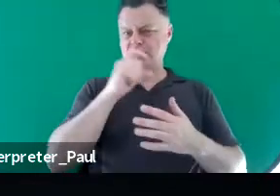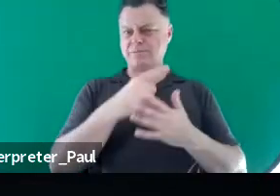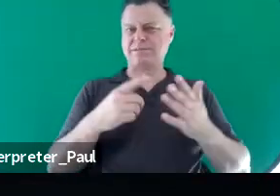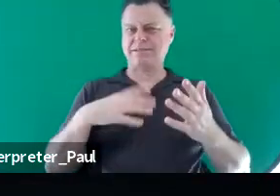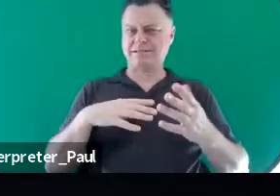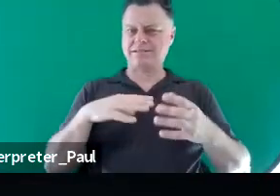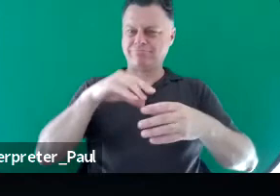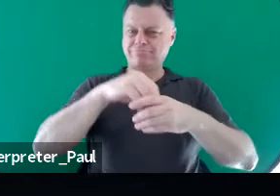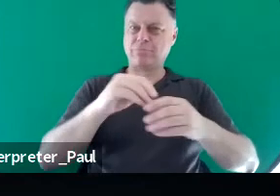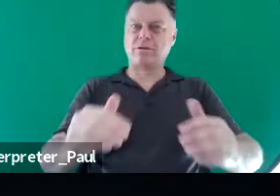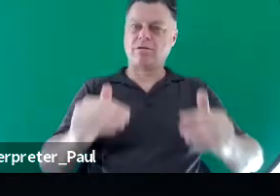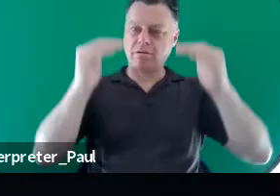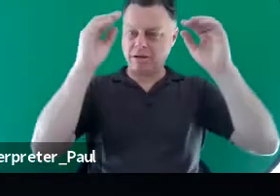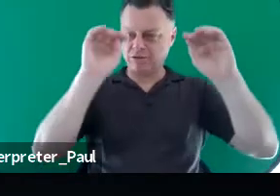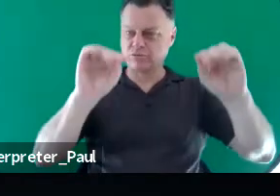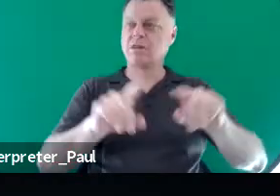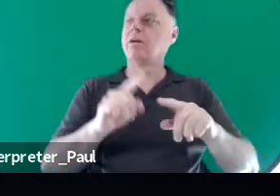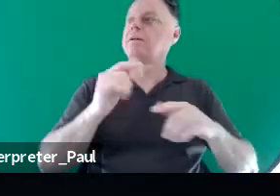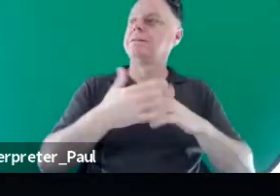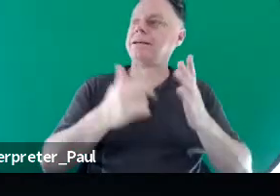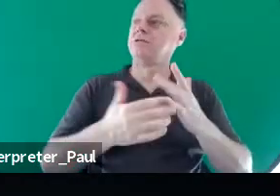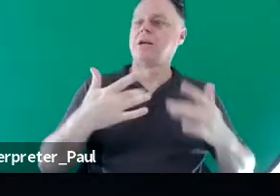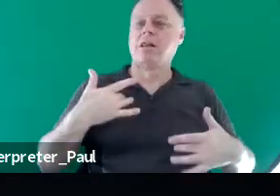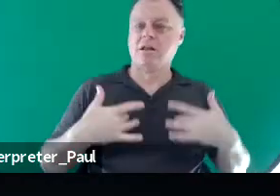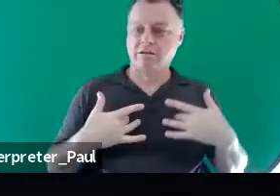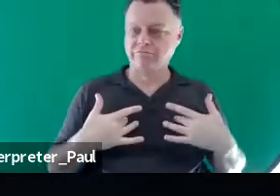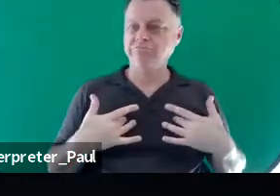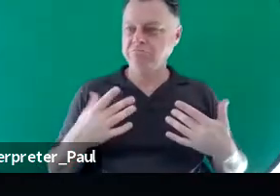thinking about not just the day-to-day of how do we support students to succeed in higher